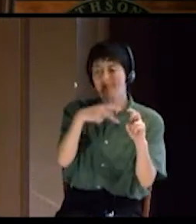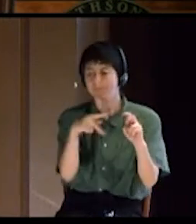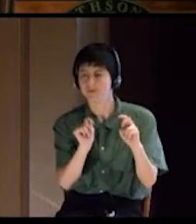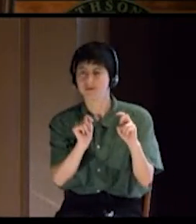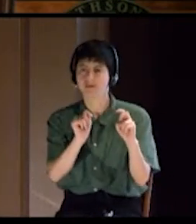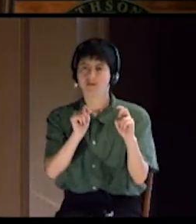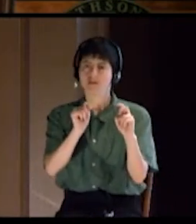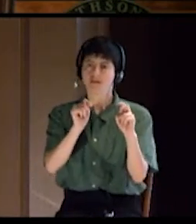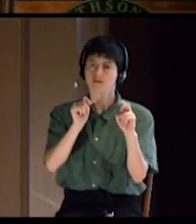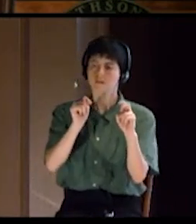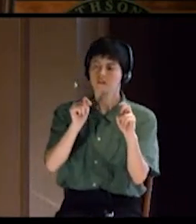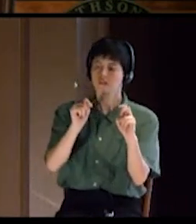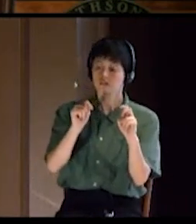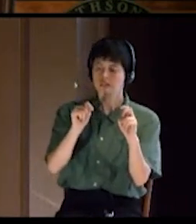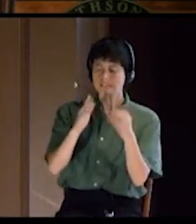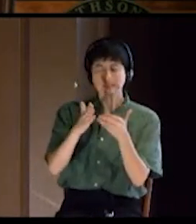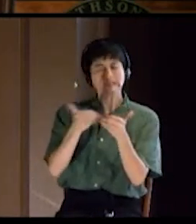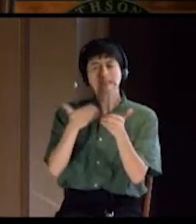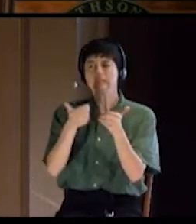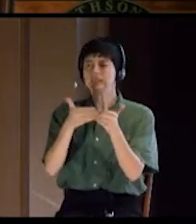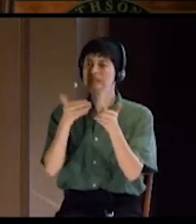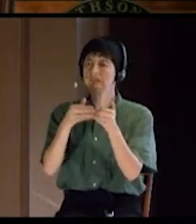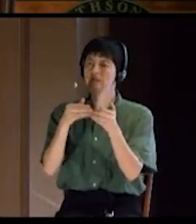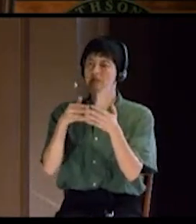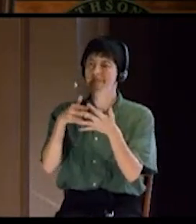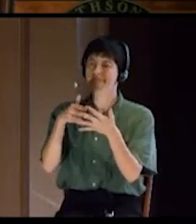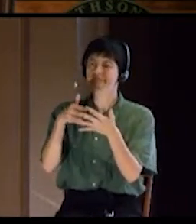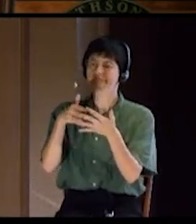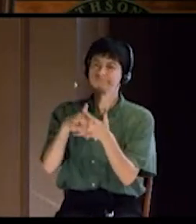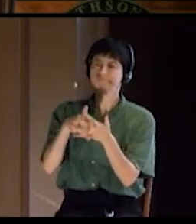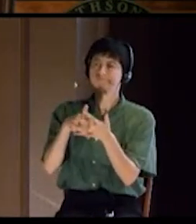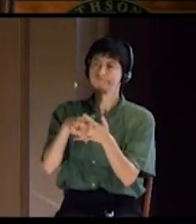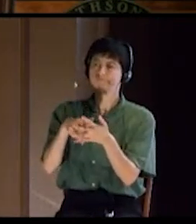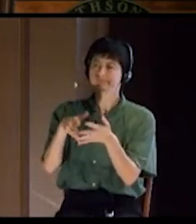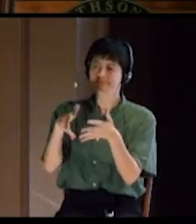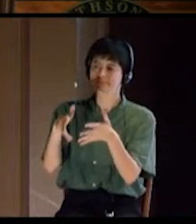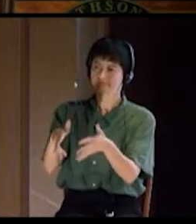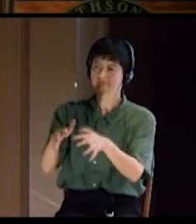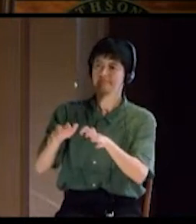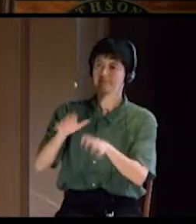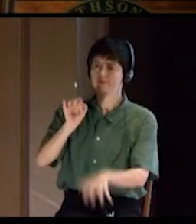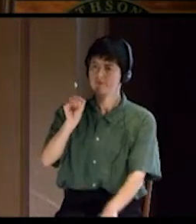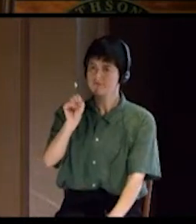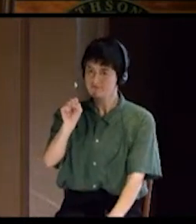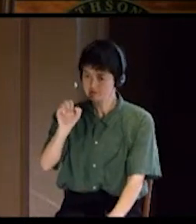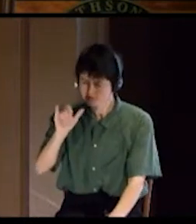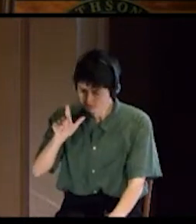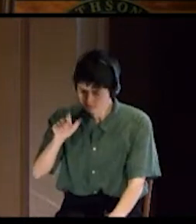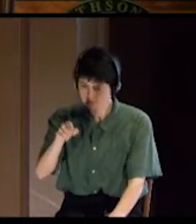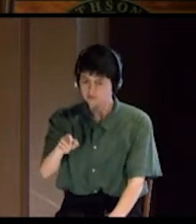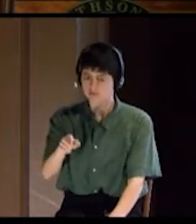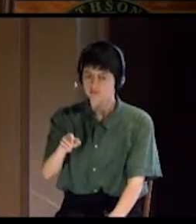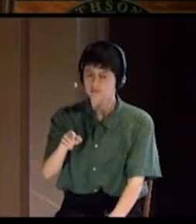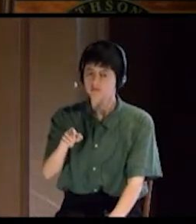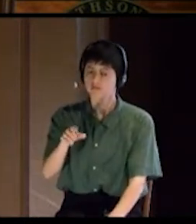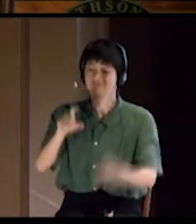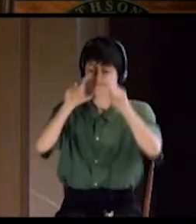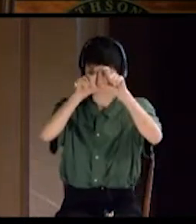And for this group , we looked back the last 2.3 million years